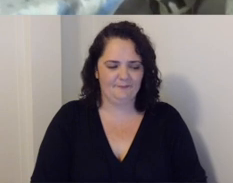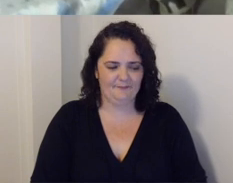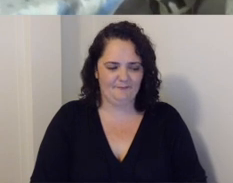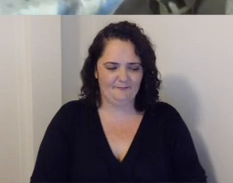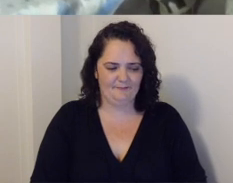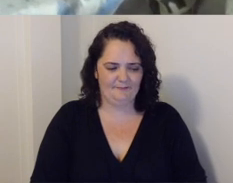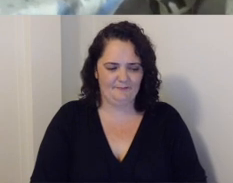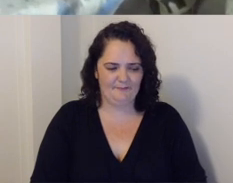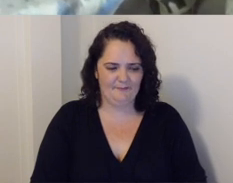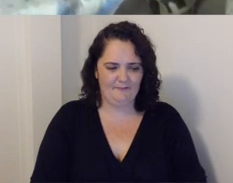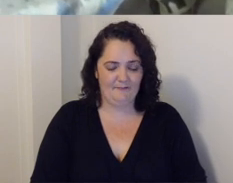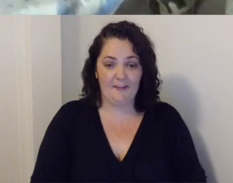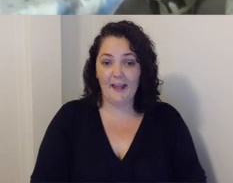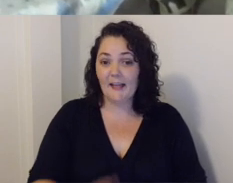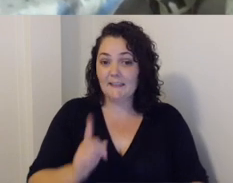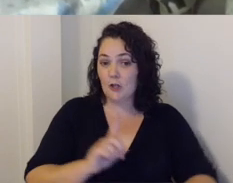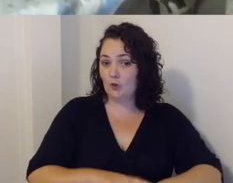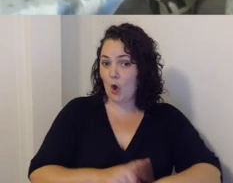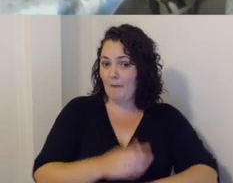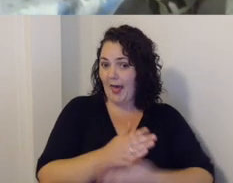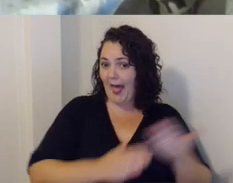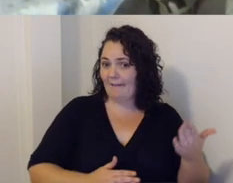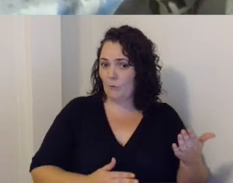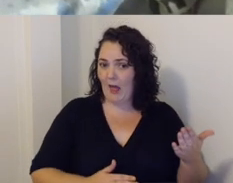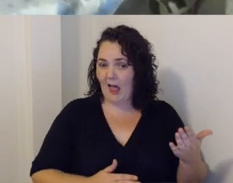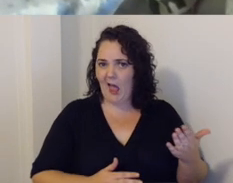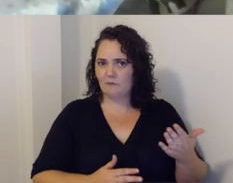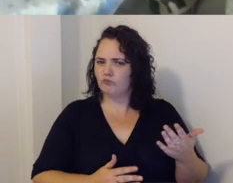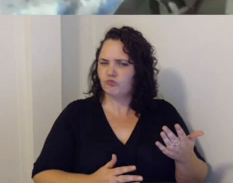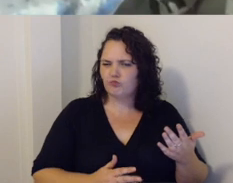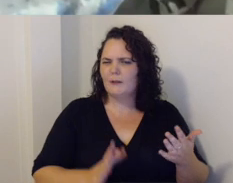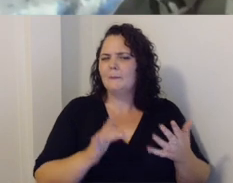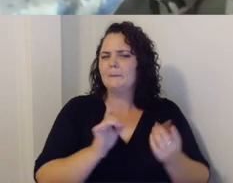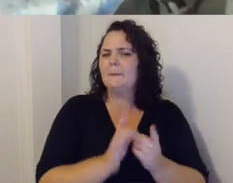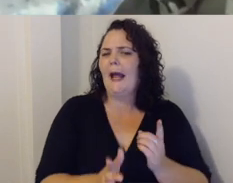alright we are halfway there y'all a little bit more than halfway there